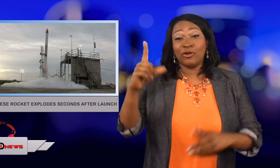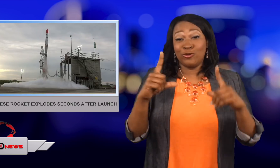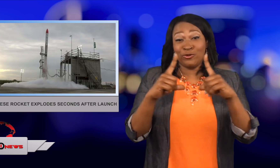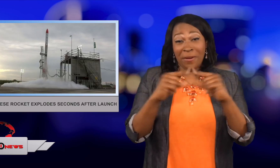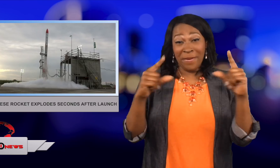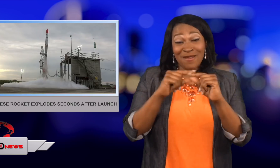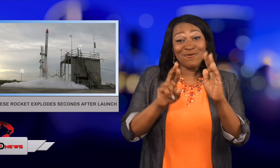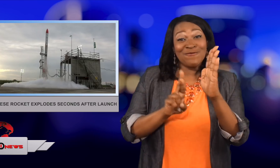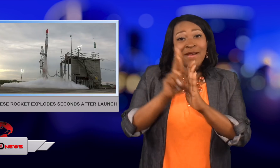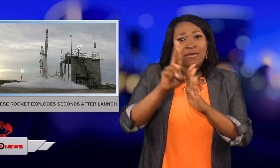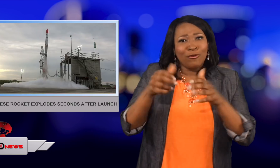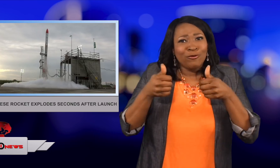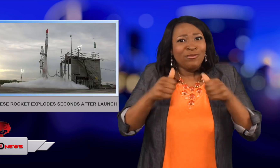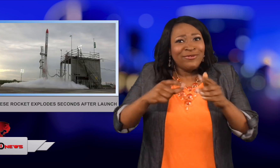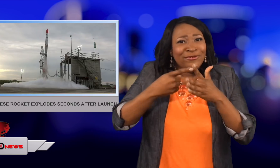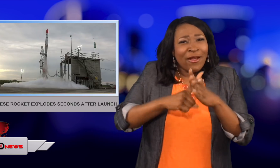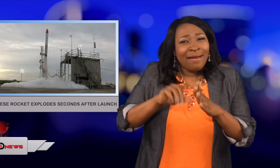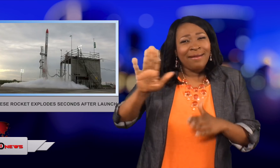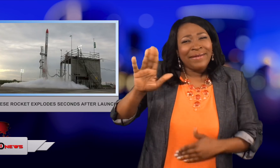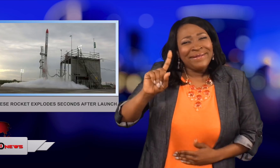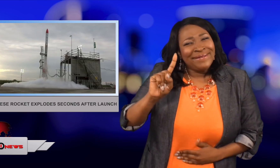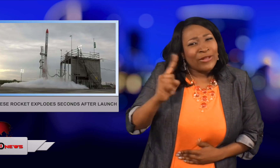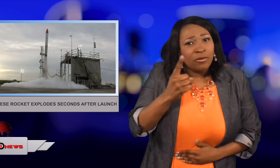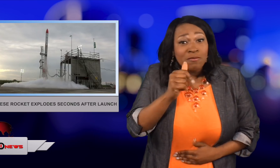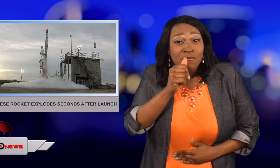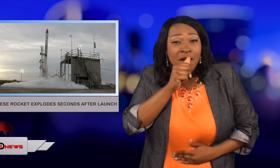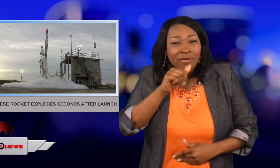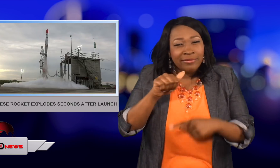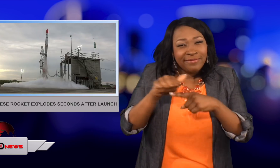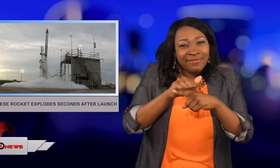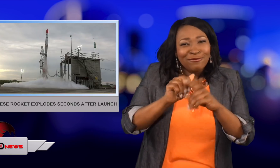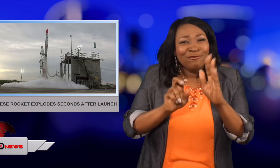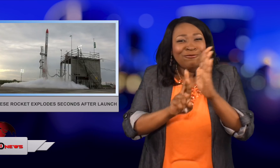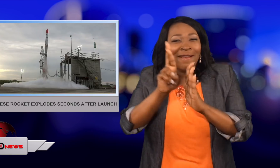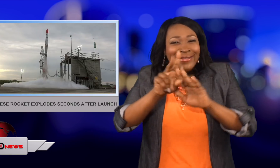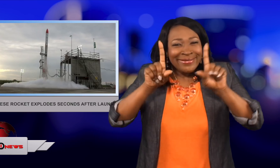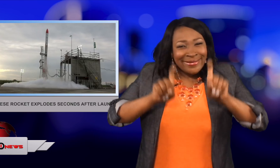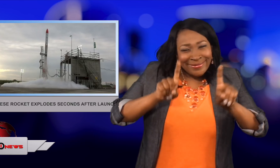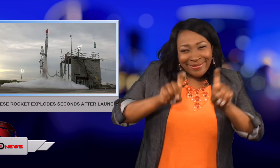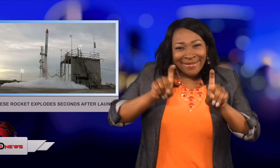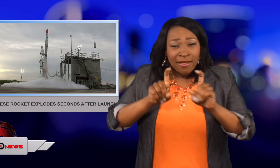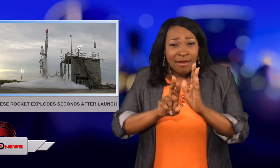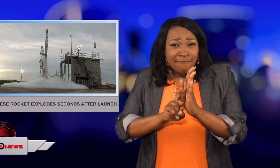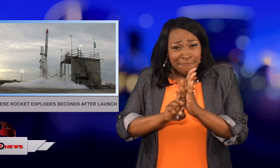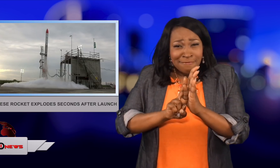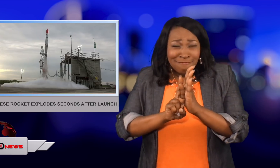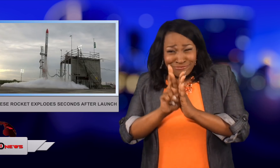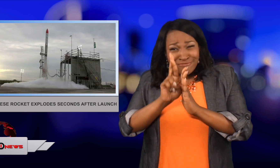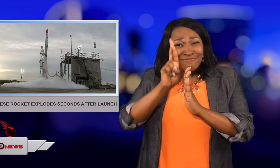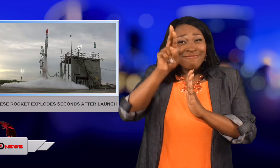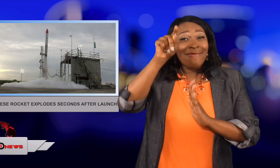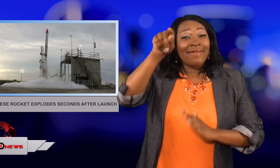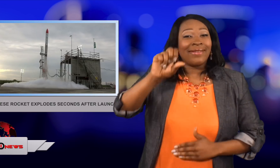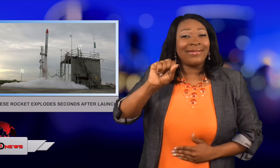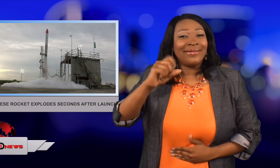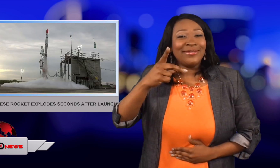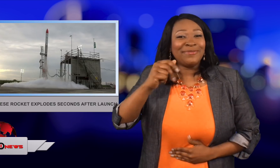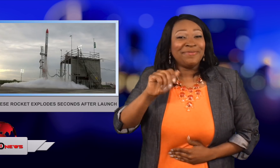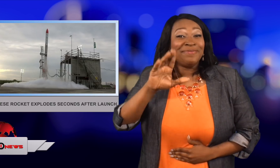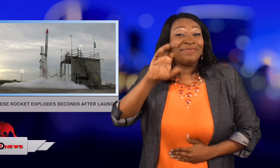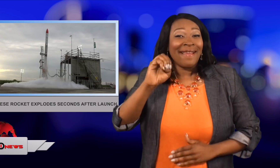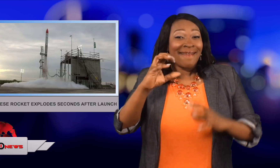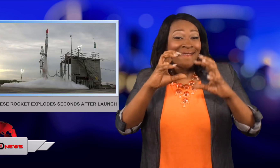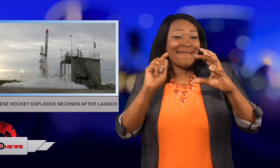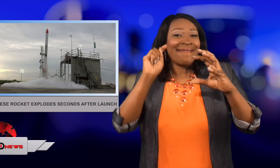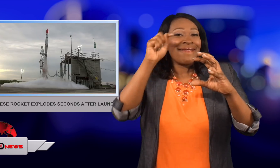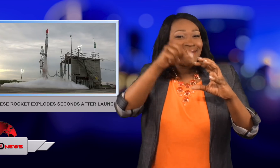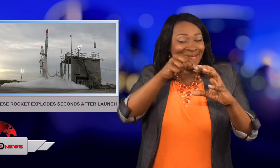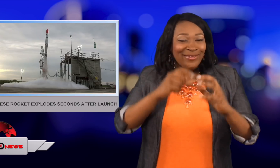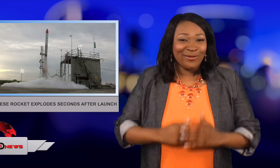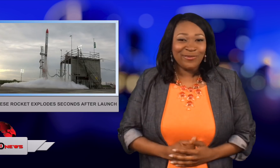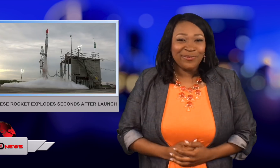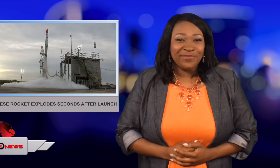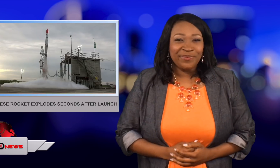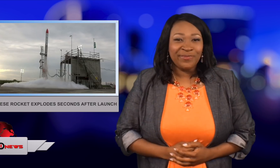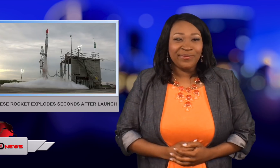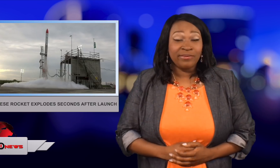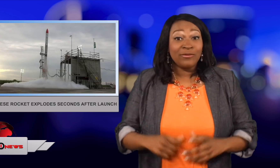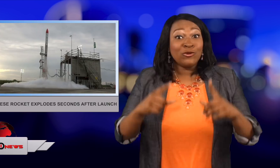Japan made an attempt to launch its first privately developed rocket into outer space.